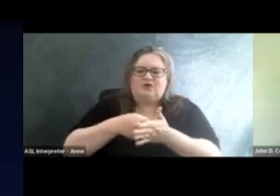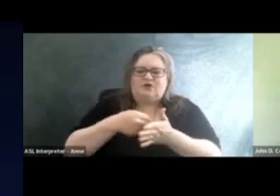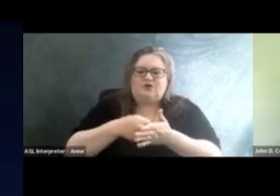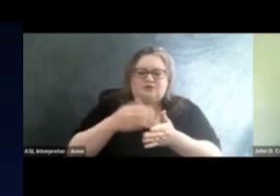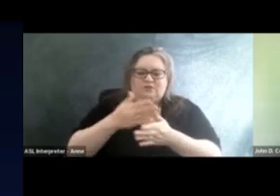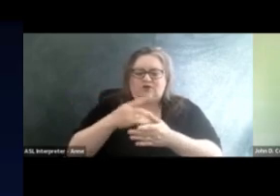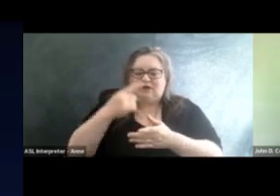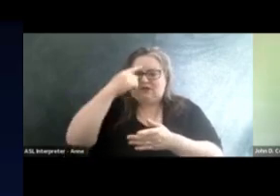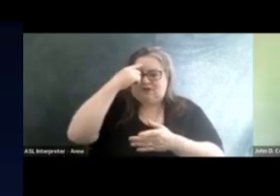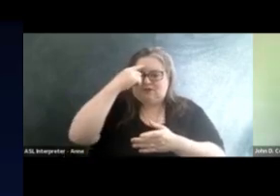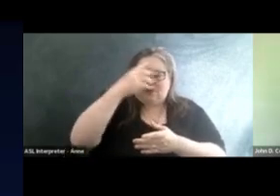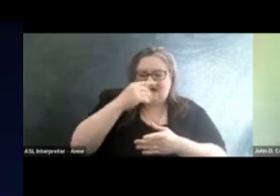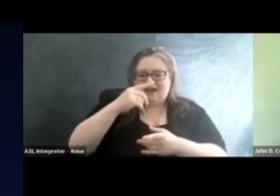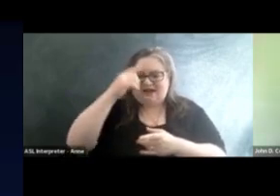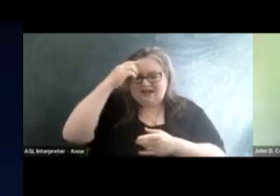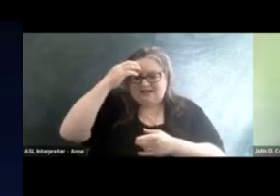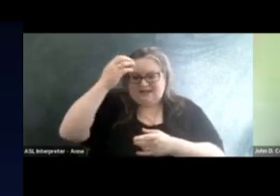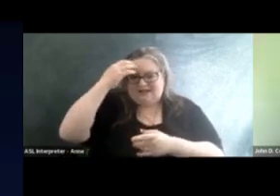There's a leather, leathery,